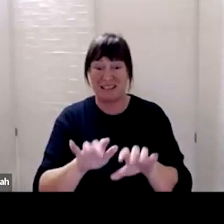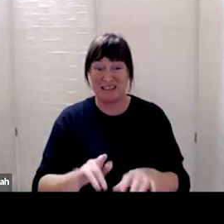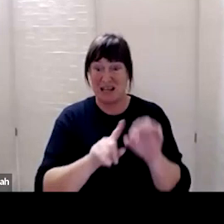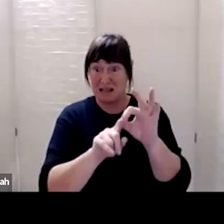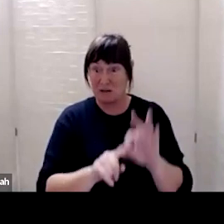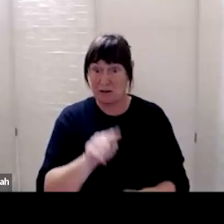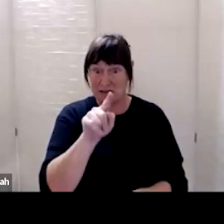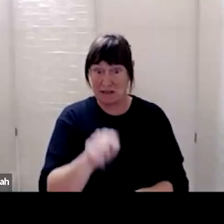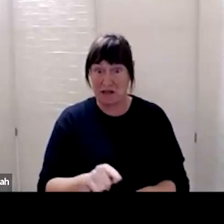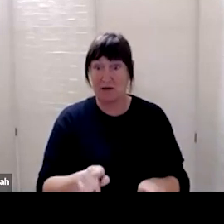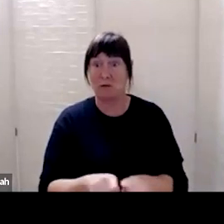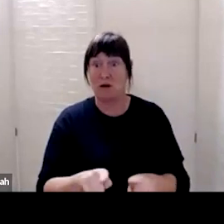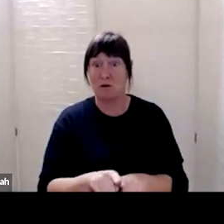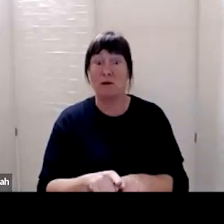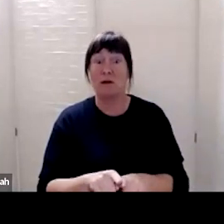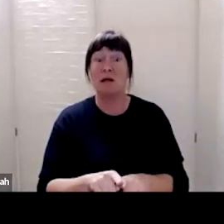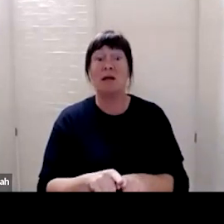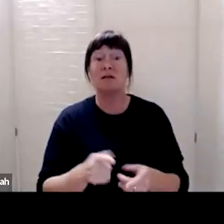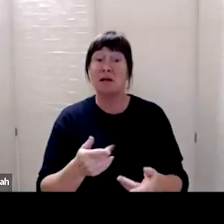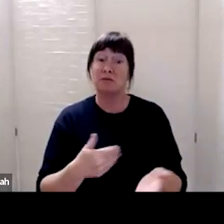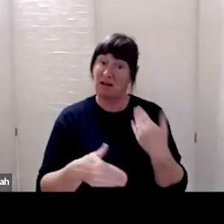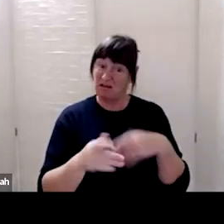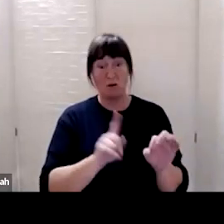So keep your questions coming in the chat if you do have a question